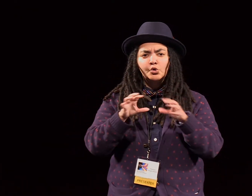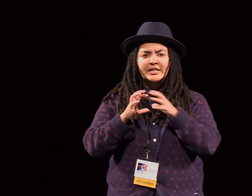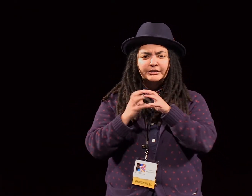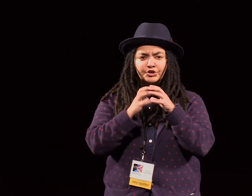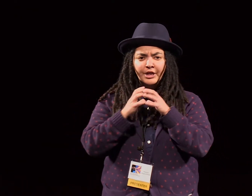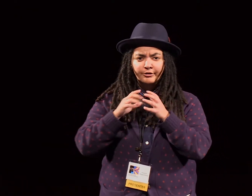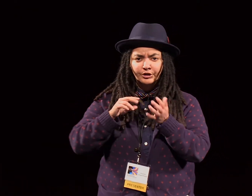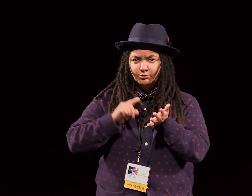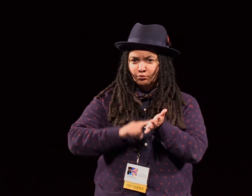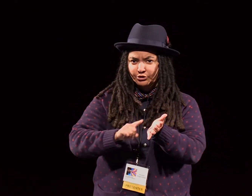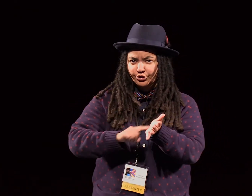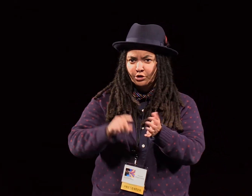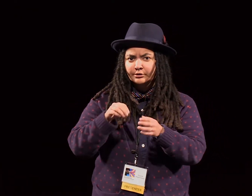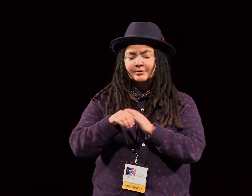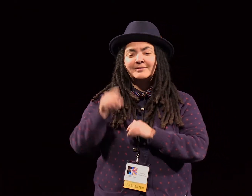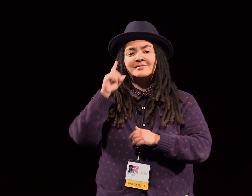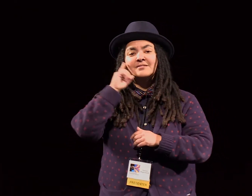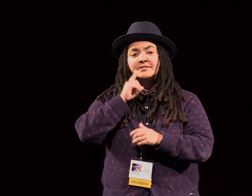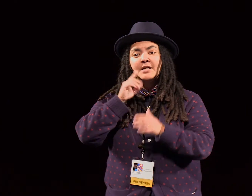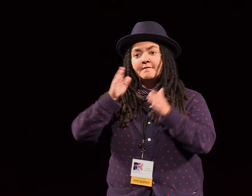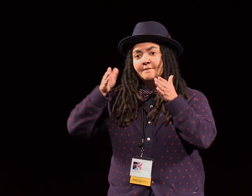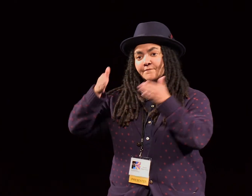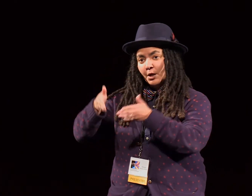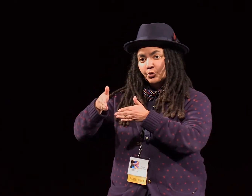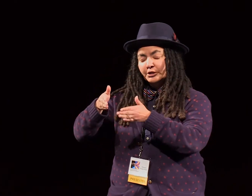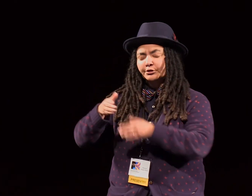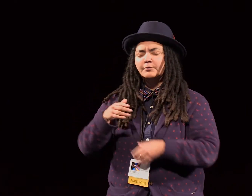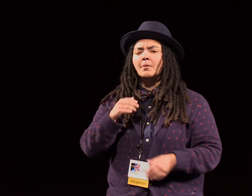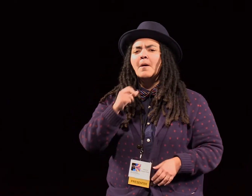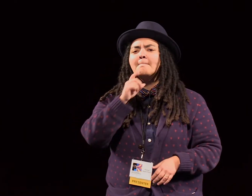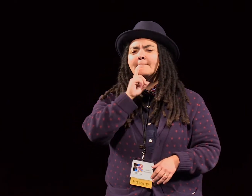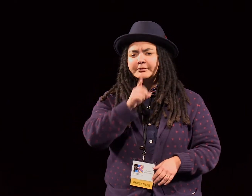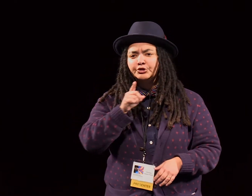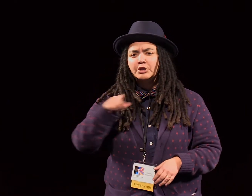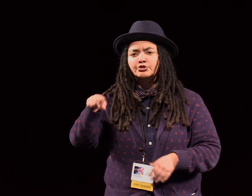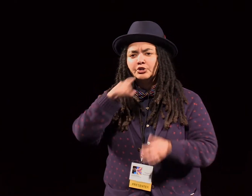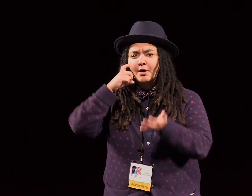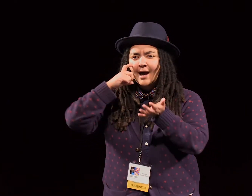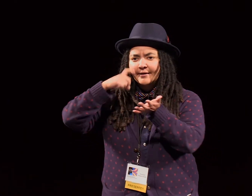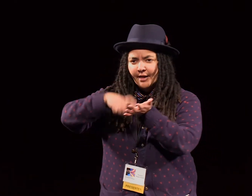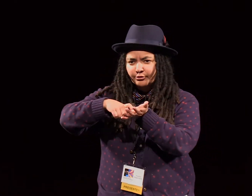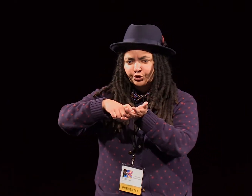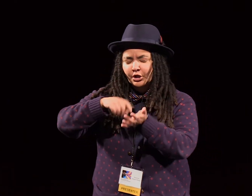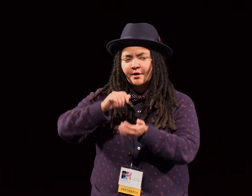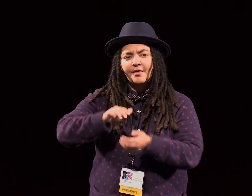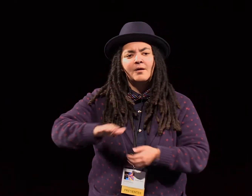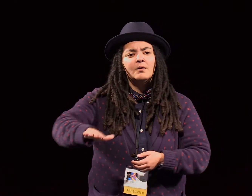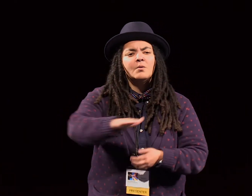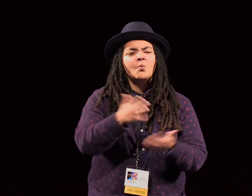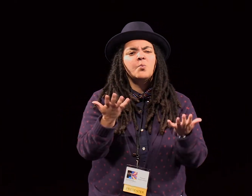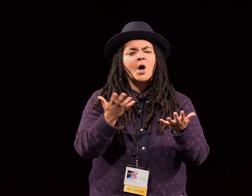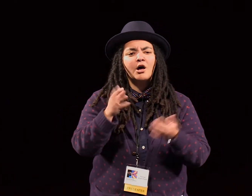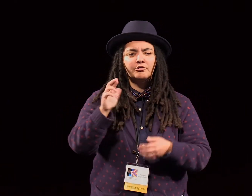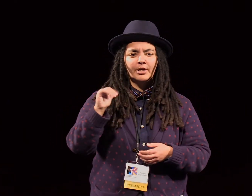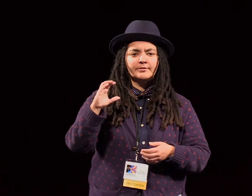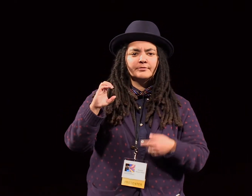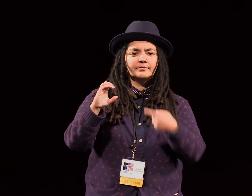I encourage anyone who's doing research on intersectionality to make sure that you recognize